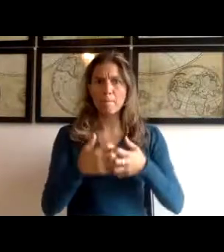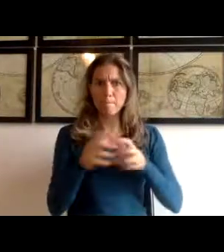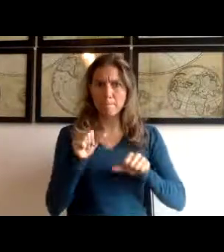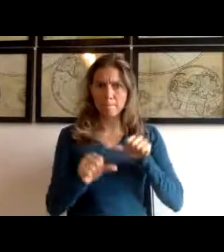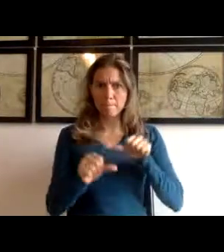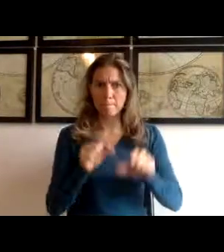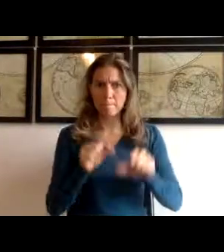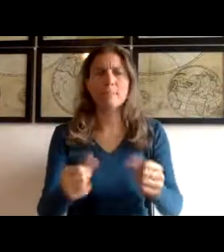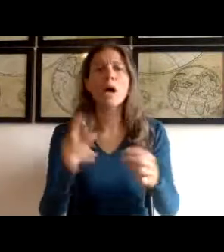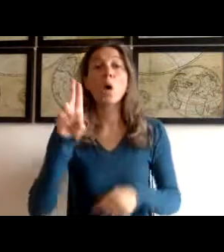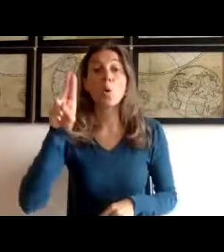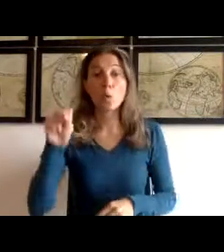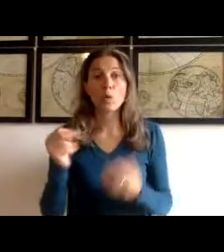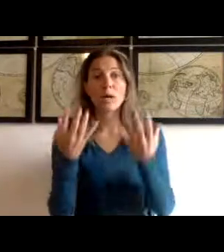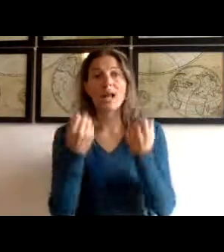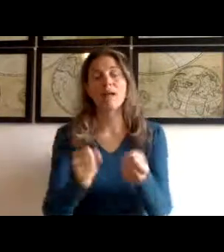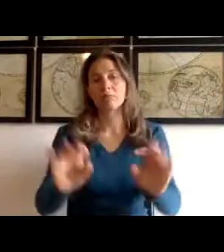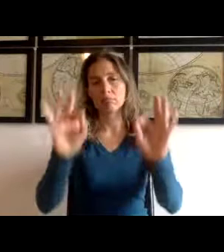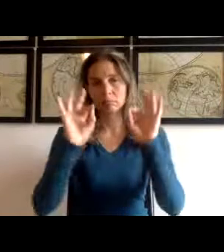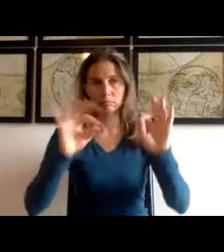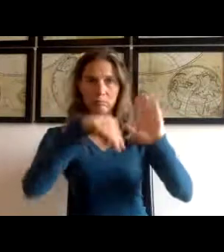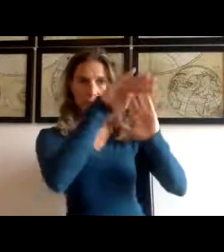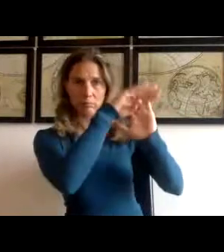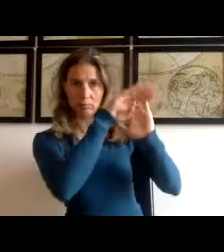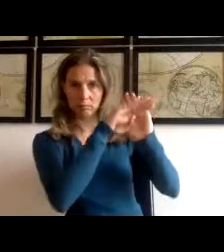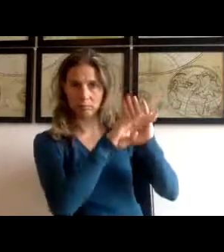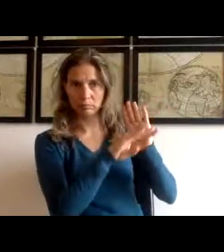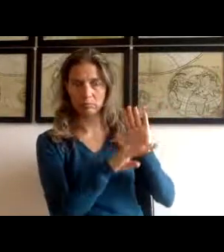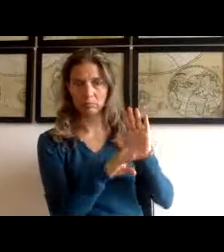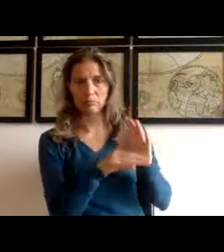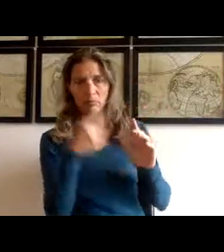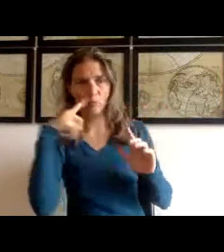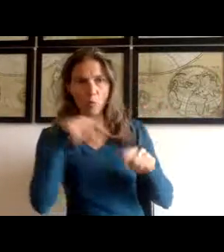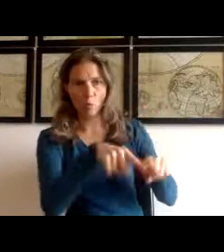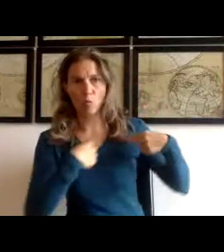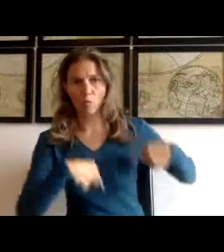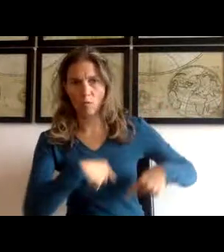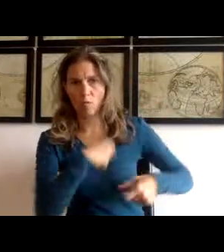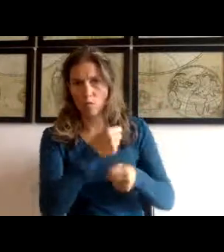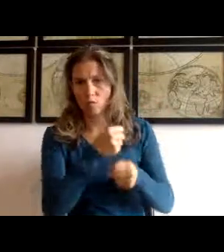What happens is, anybody who is working...